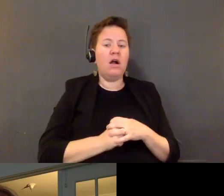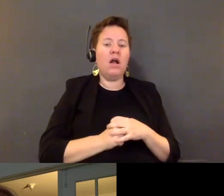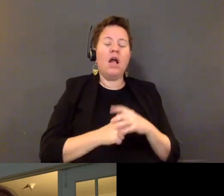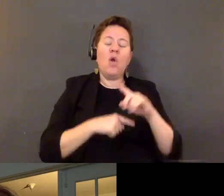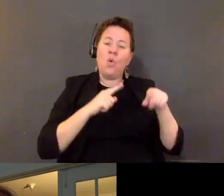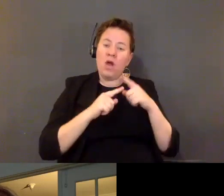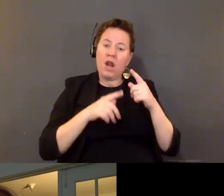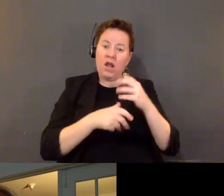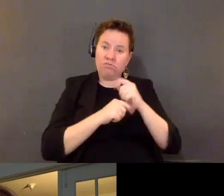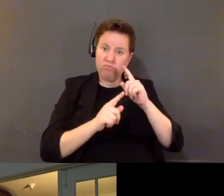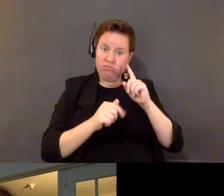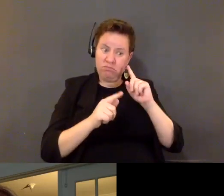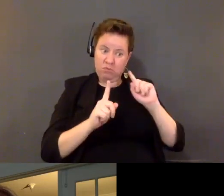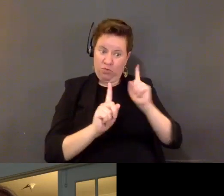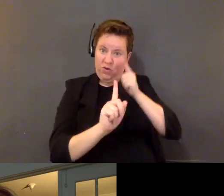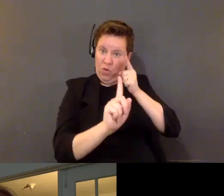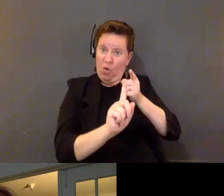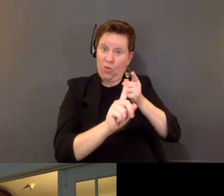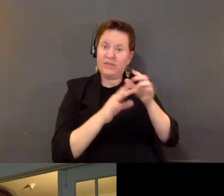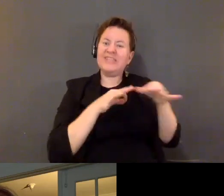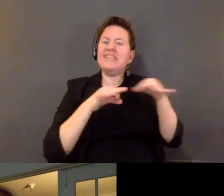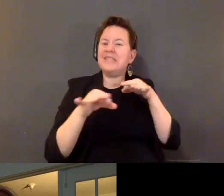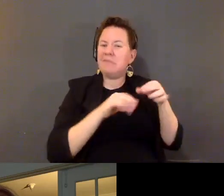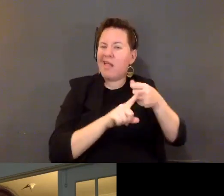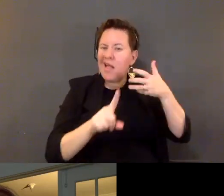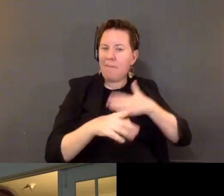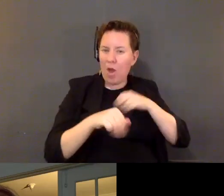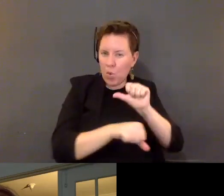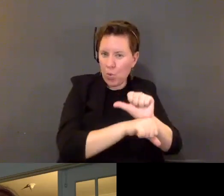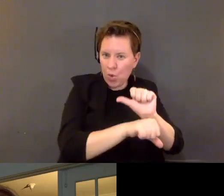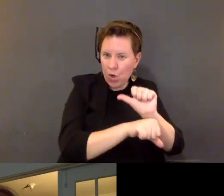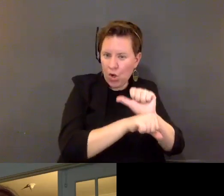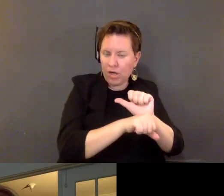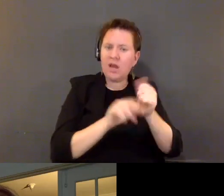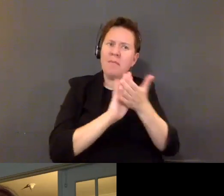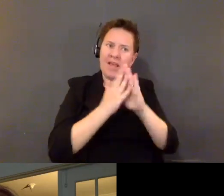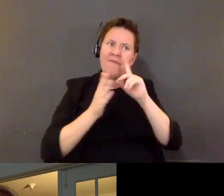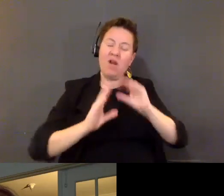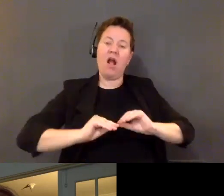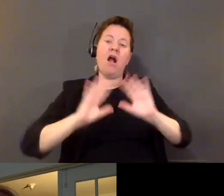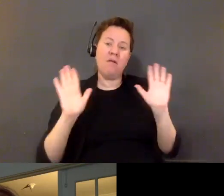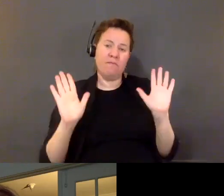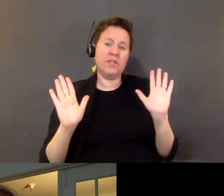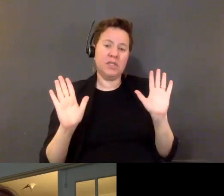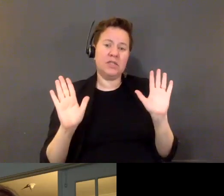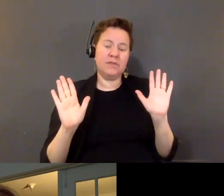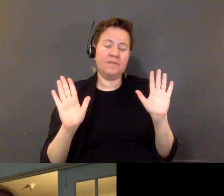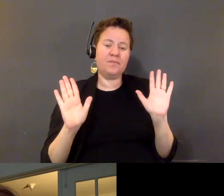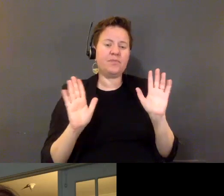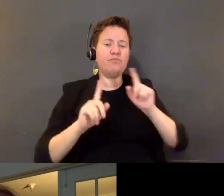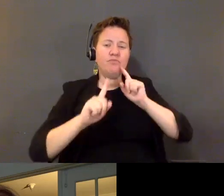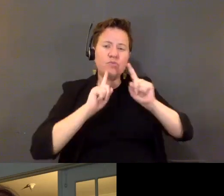goal which was to explain my work it got very obvious that in talking about my work because